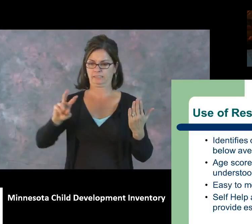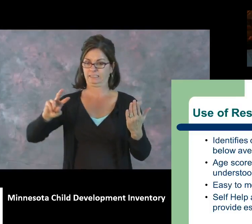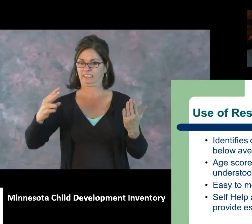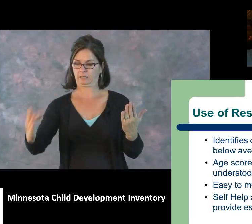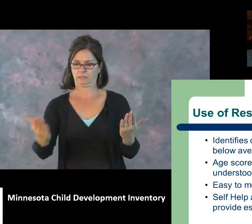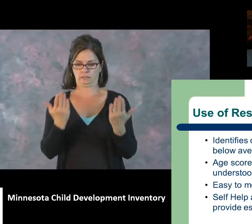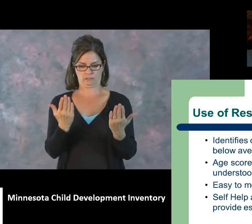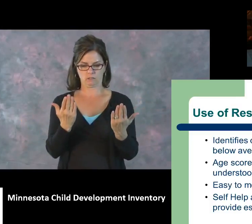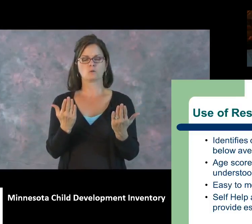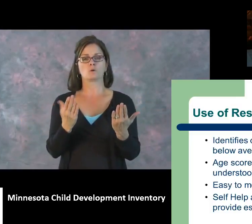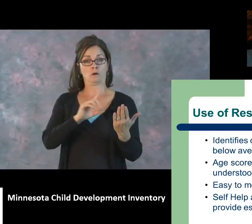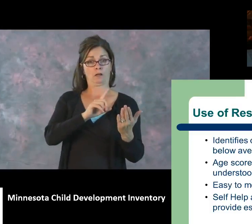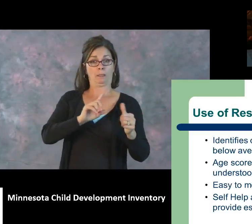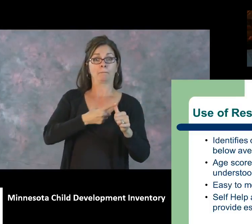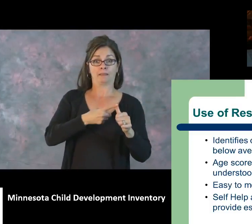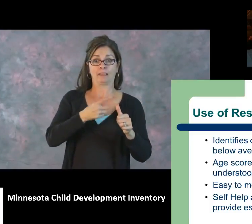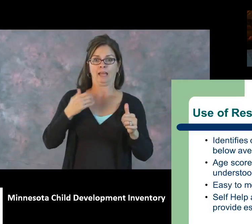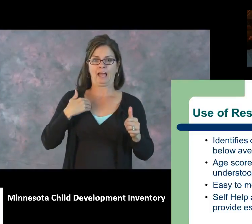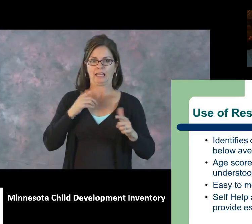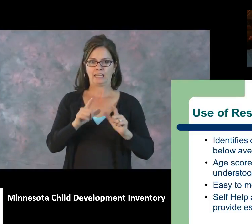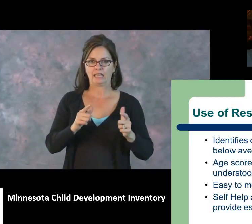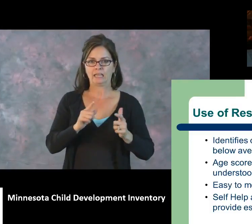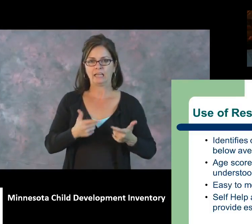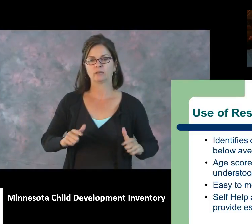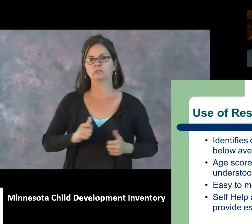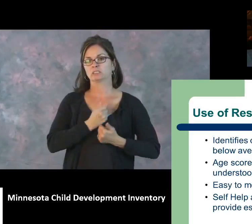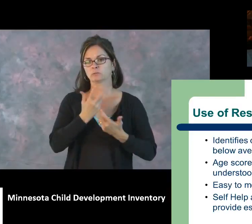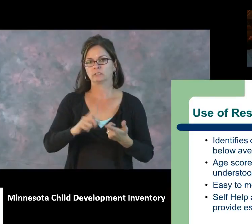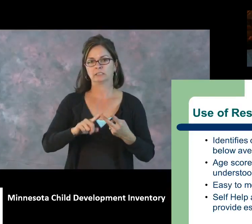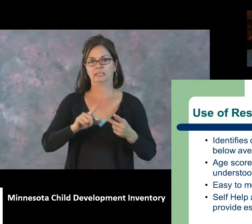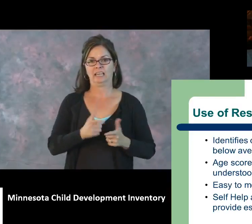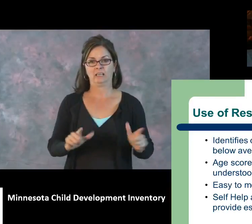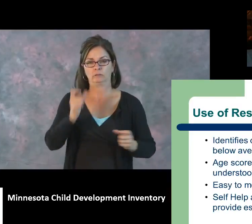about the language areas: Language Expression, Language Comprehension. Is that something